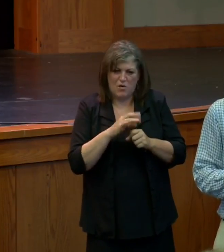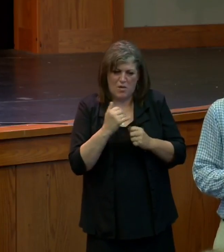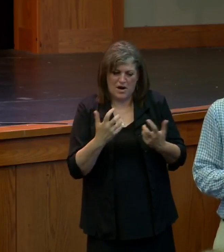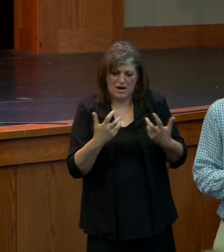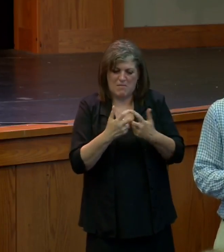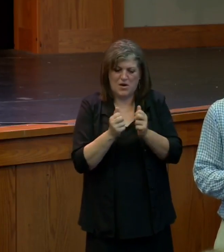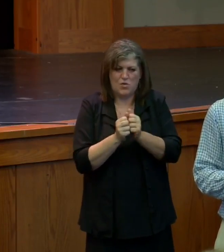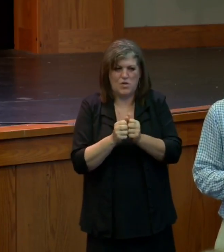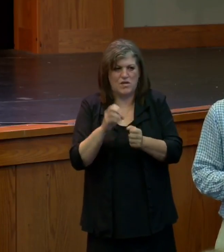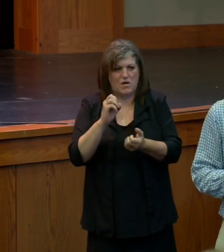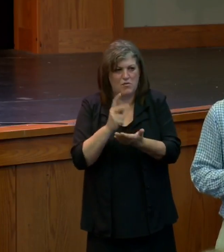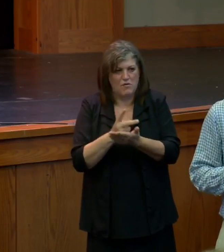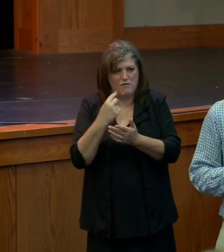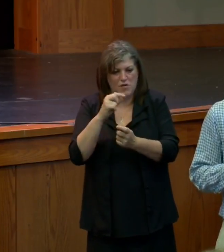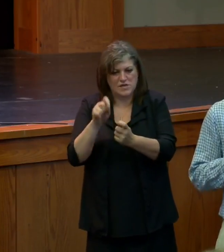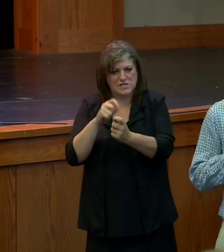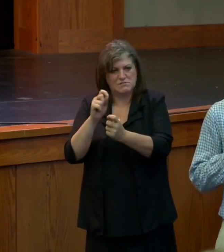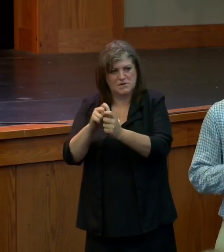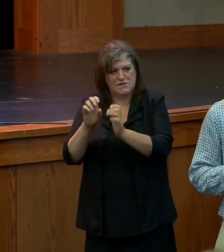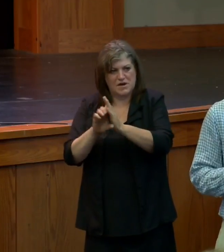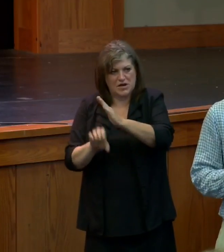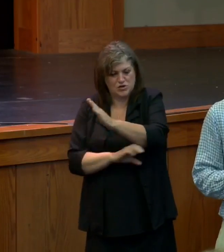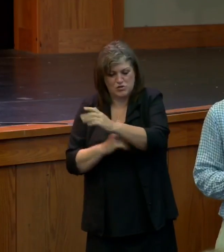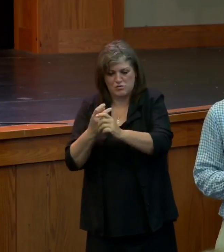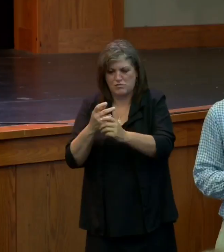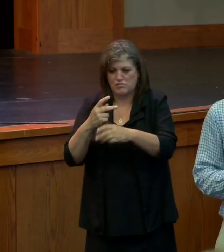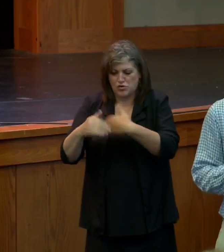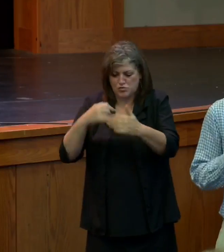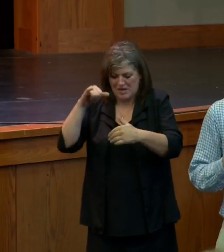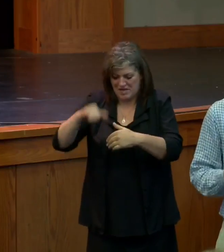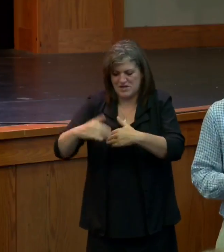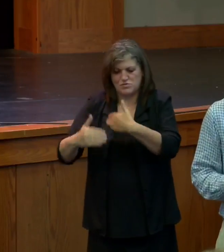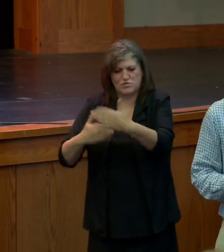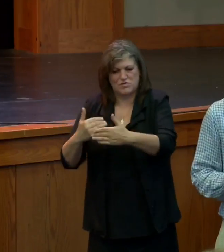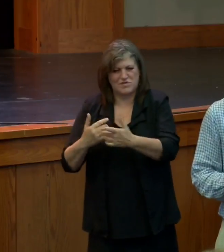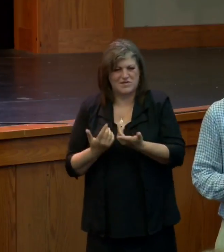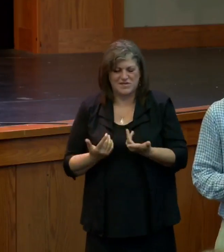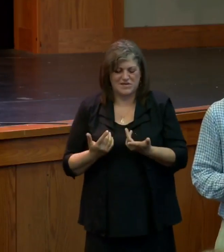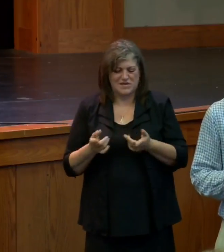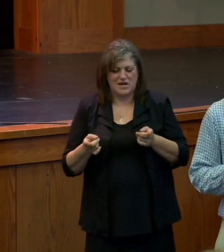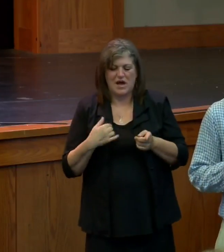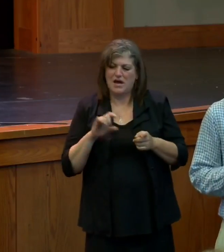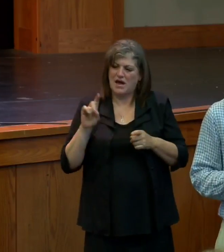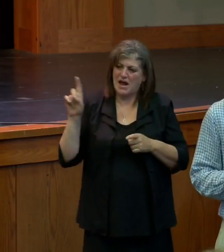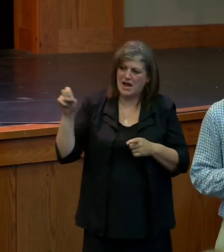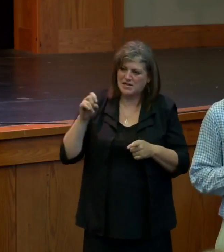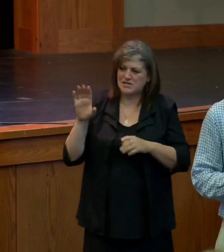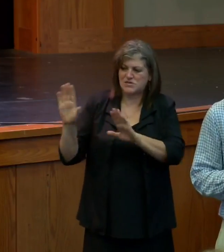RATIFICATION OF THE PARTICULAR CONSTITUTION PRODUCED BY THIS PROCESS. I ASKED THE COMMISSION AND THE D.C. COUNCIL TO SLOW DOWN NOT ON